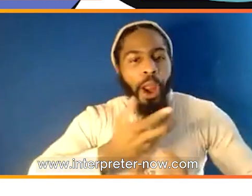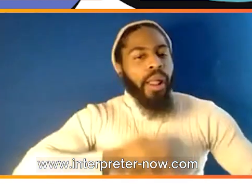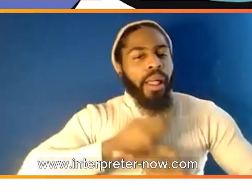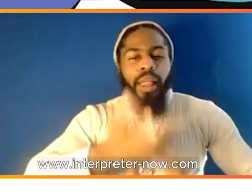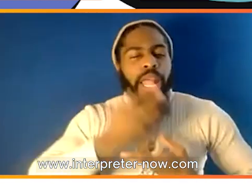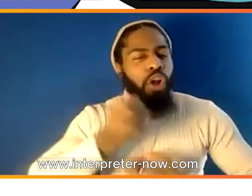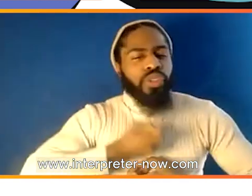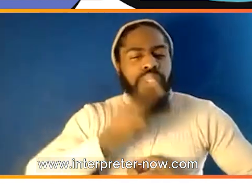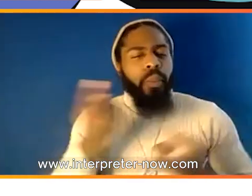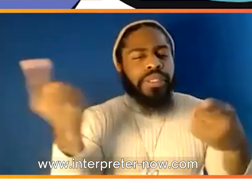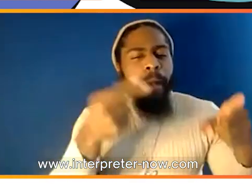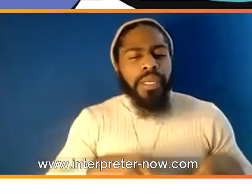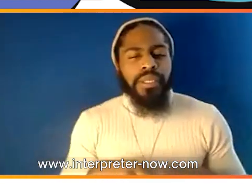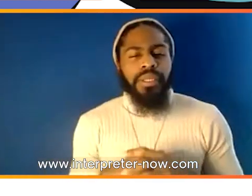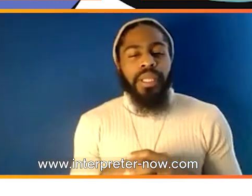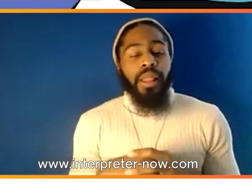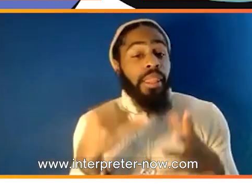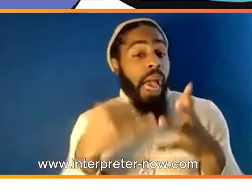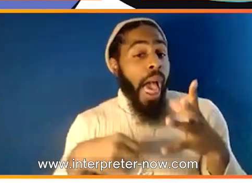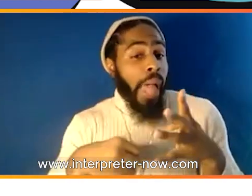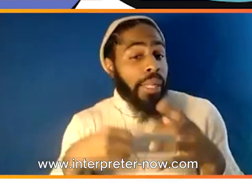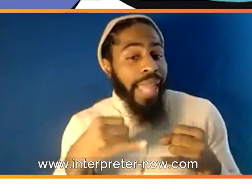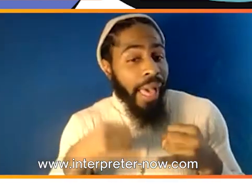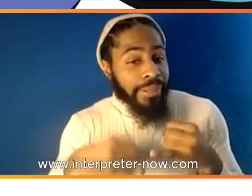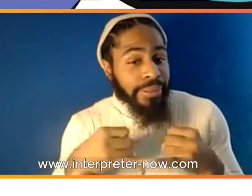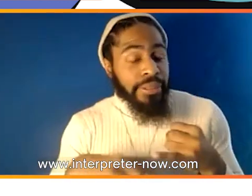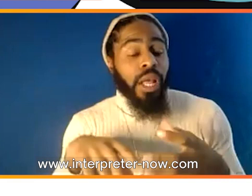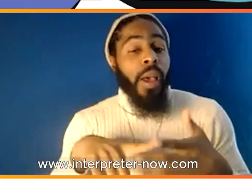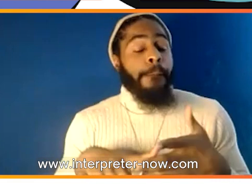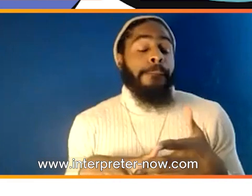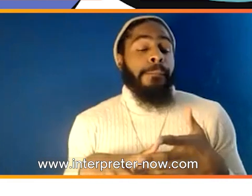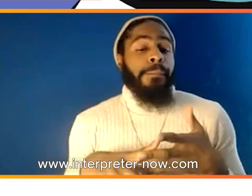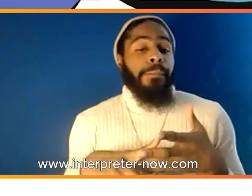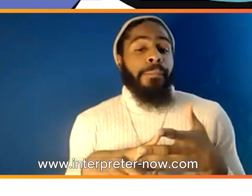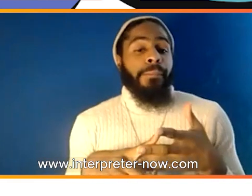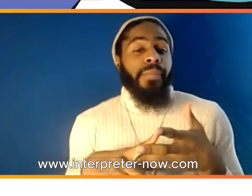Lastly, I was able to take the opportunity and build upon a program that was built, Men